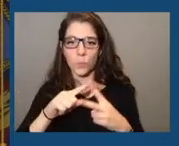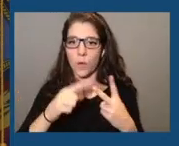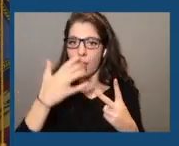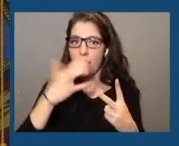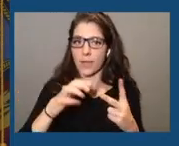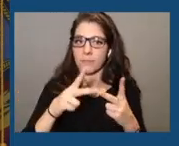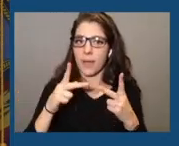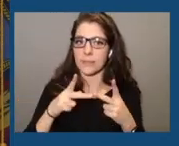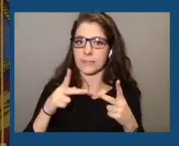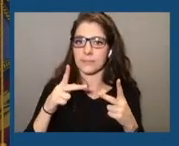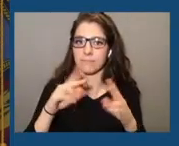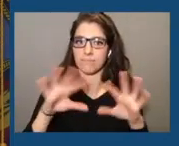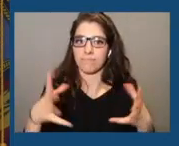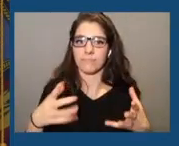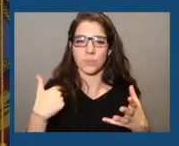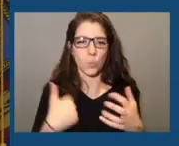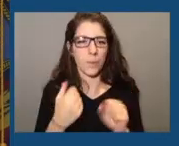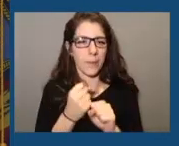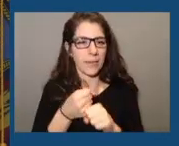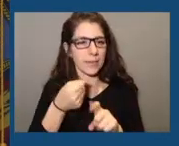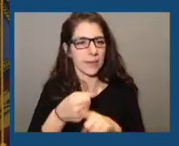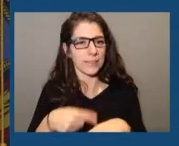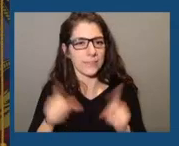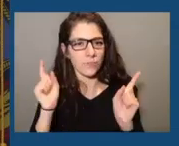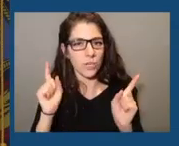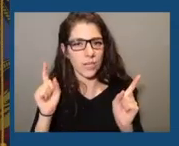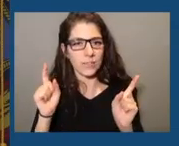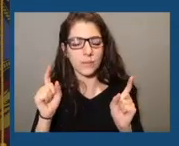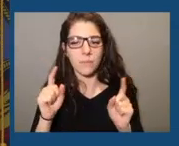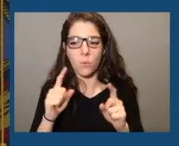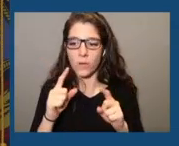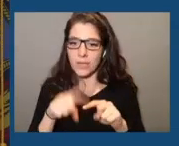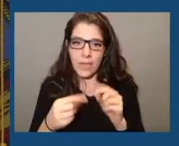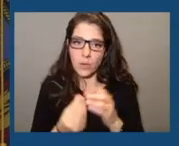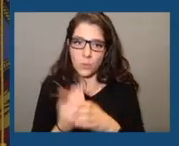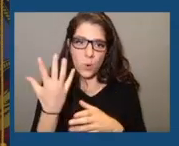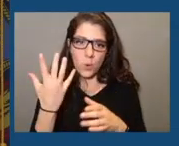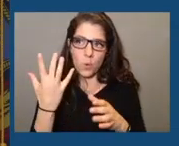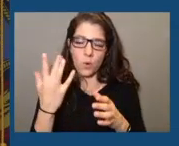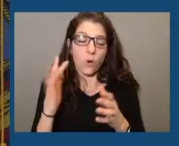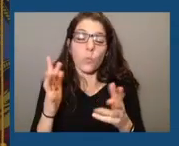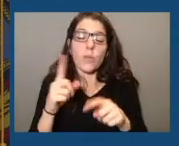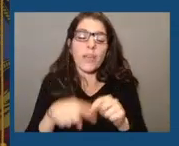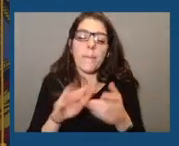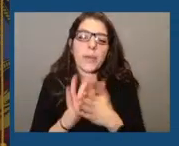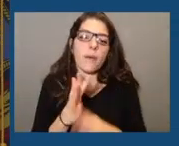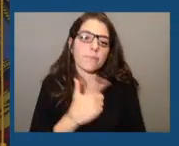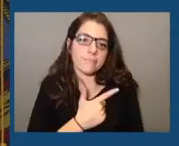So we're making a difference but we can't grow complacent. It's about bring continuing to bring people together.